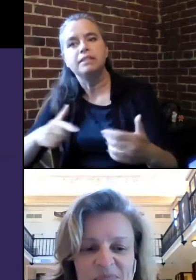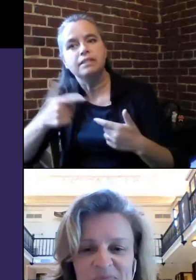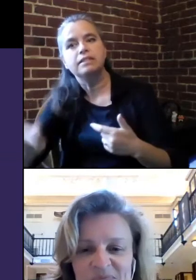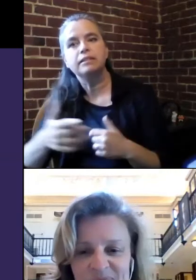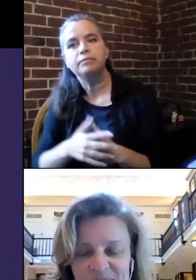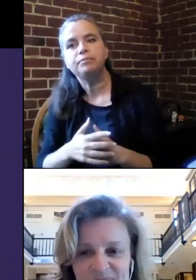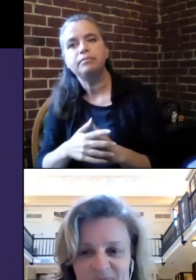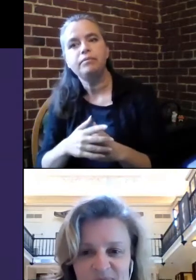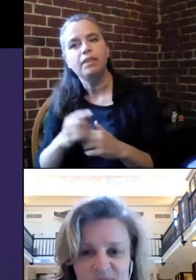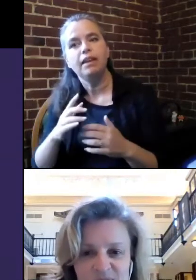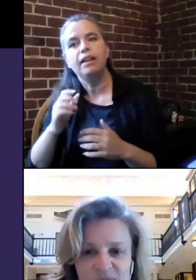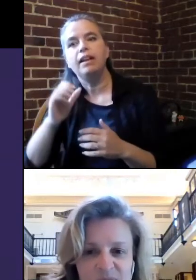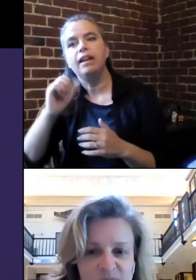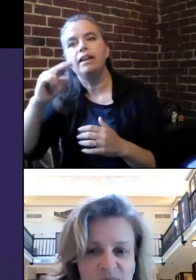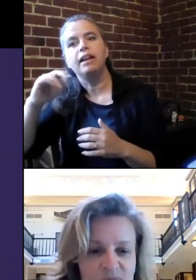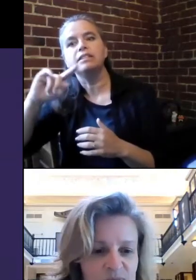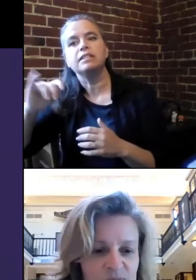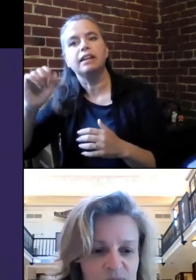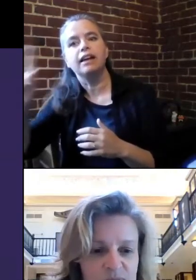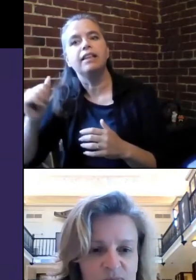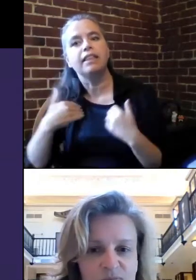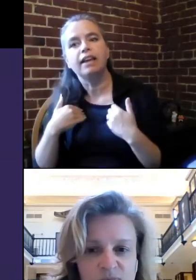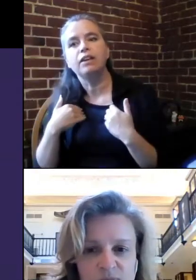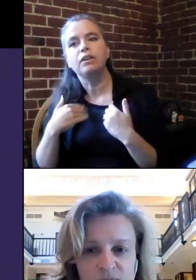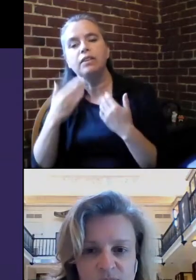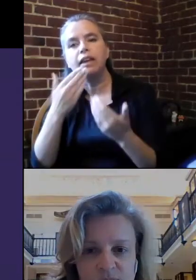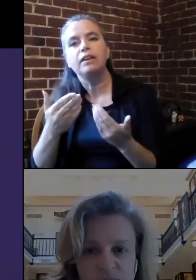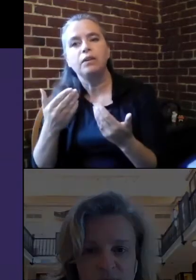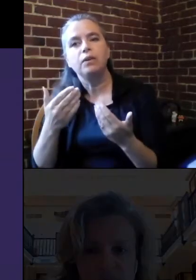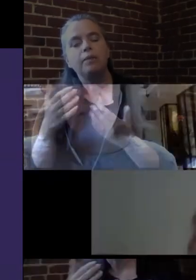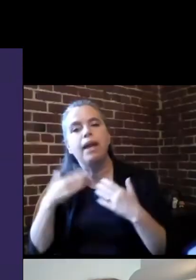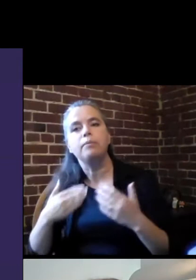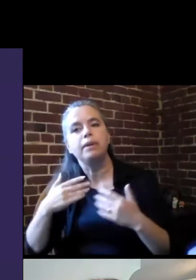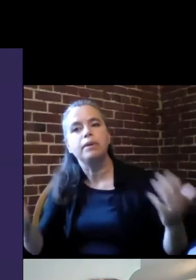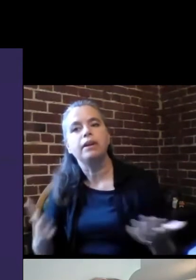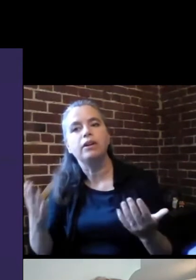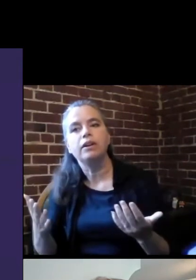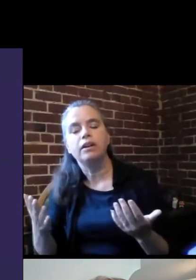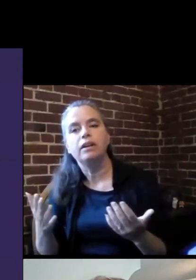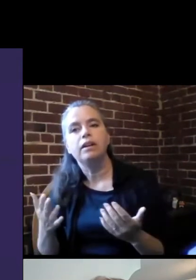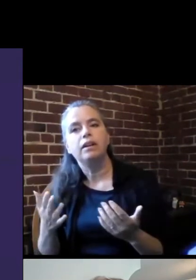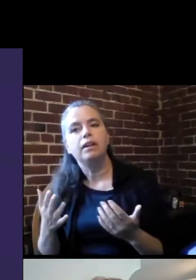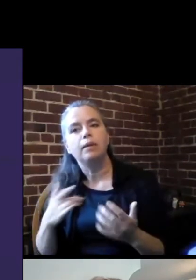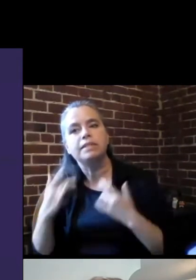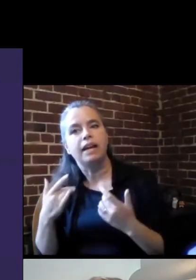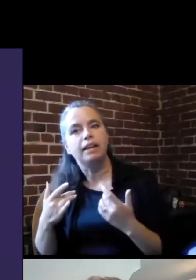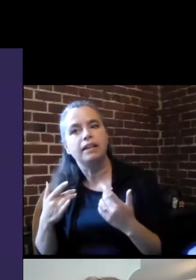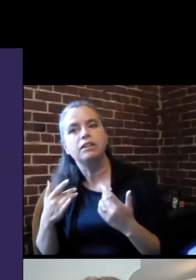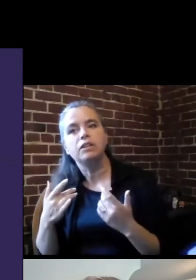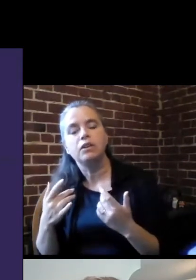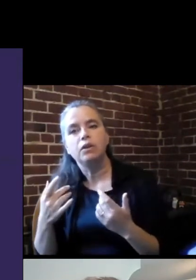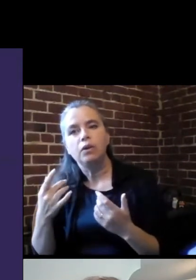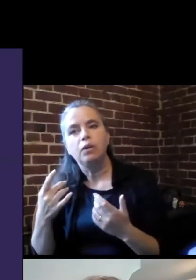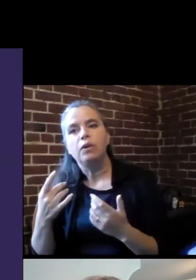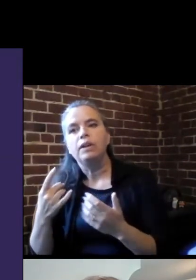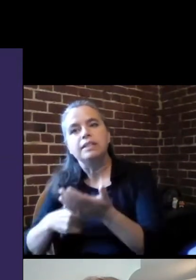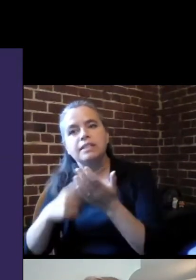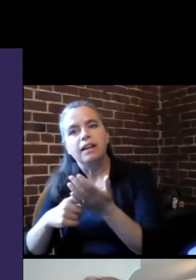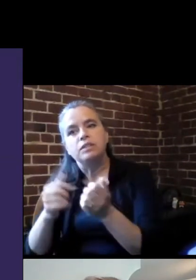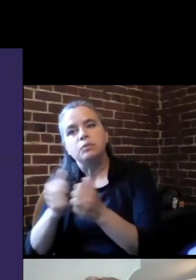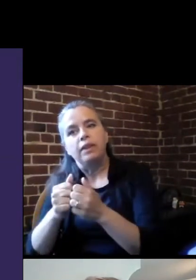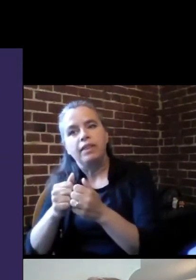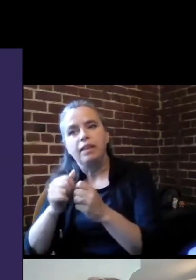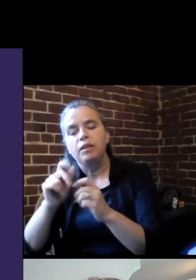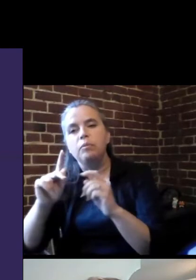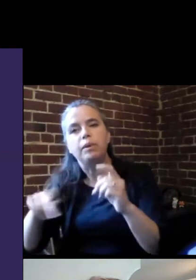And thanks to everybody who is attending the talk today. I'm really excited to talk to everyone at the Missouri Botanical Garden and the Sachs museum. This is outside of my normal audience.